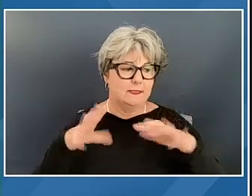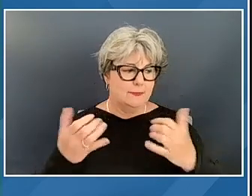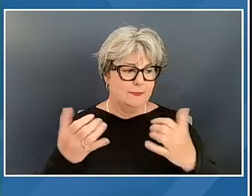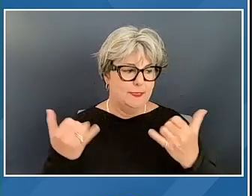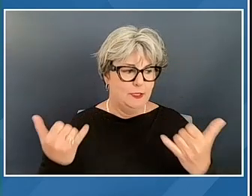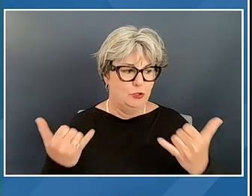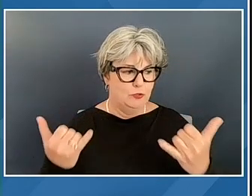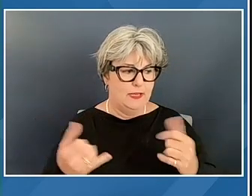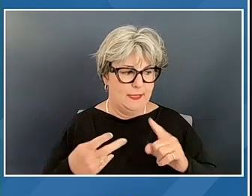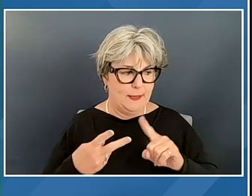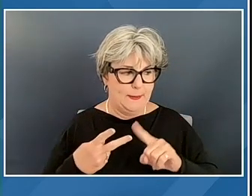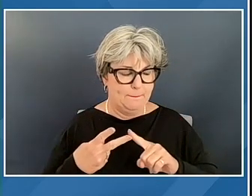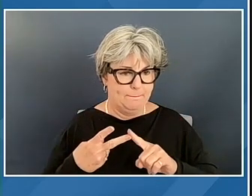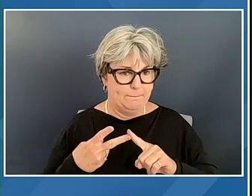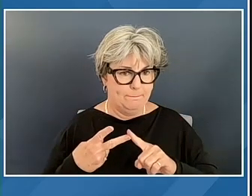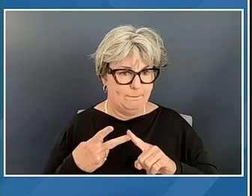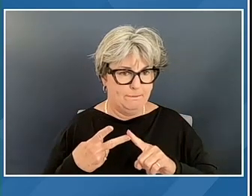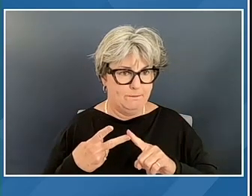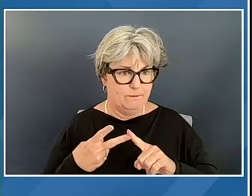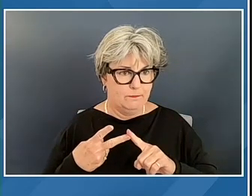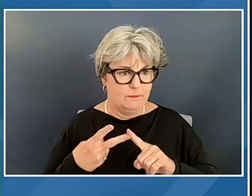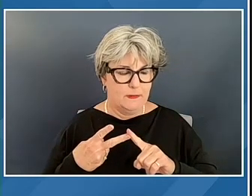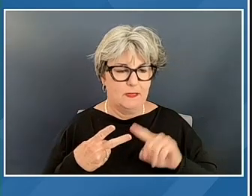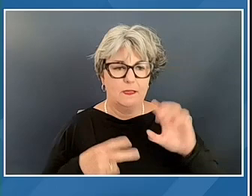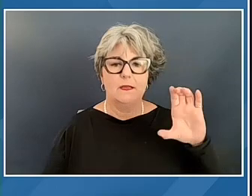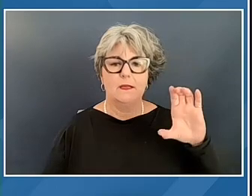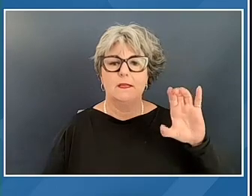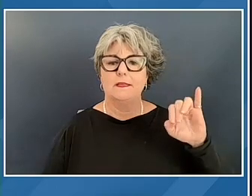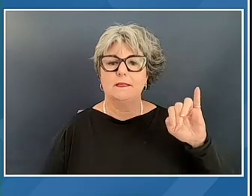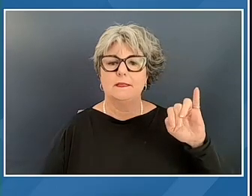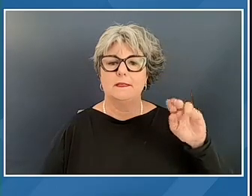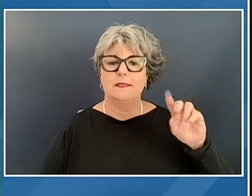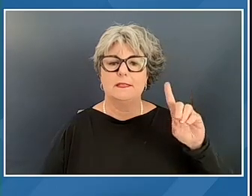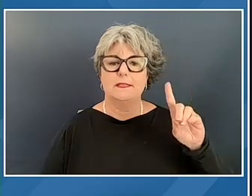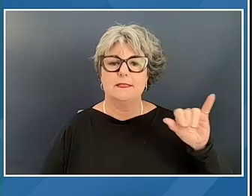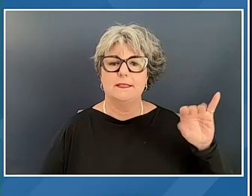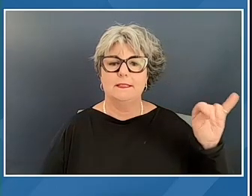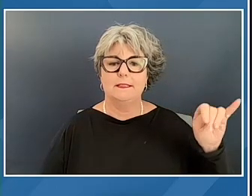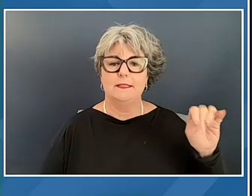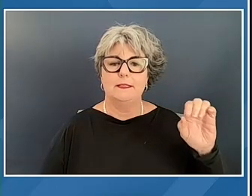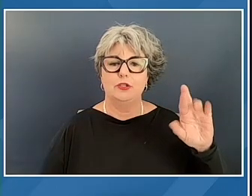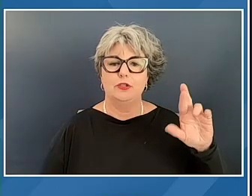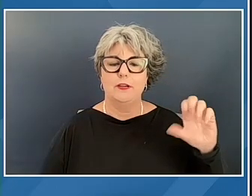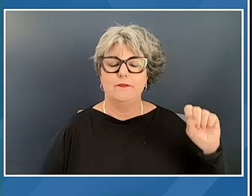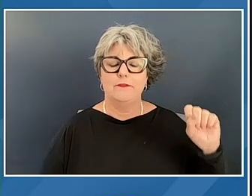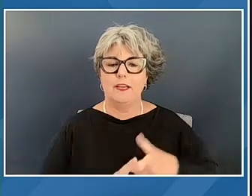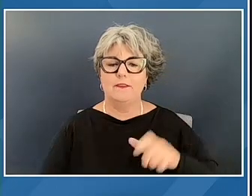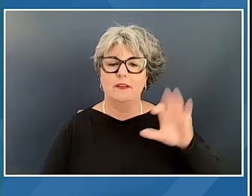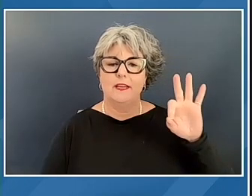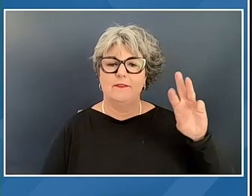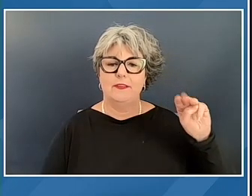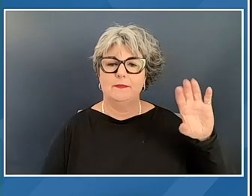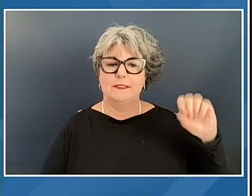You- my name is Cindy Jeffries. I'm from FMCS. You will have three minutes to address the